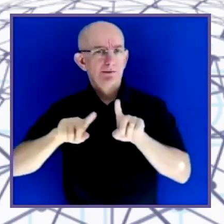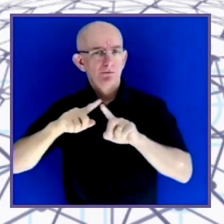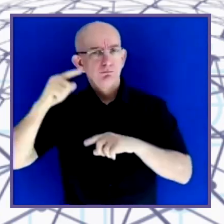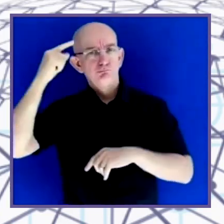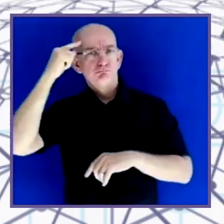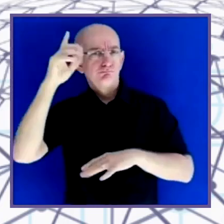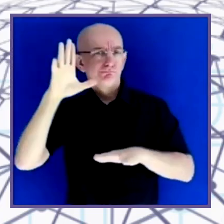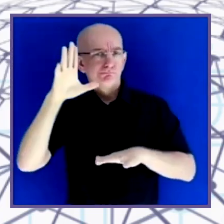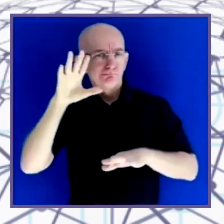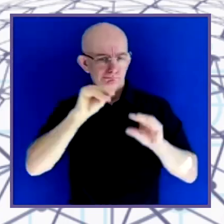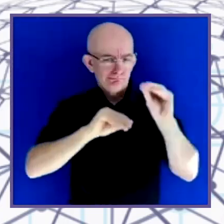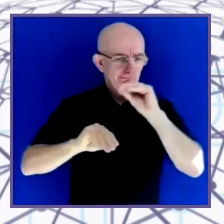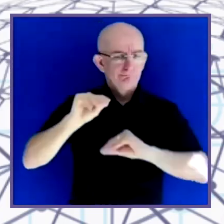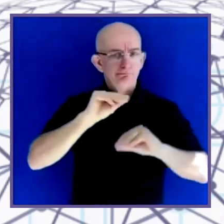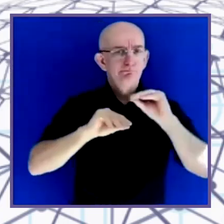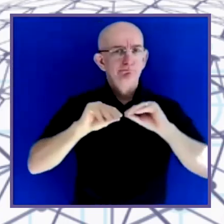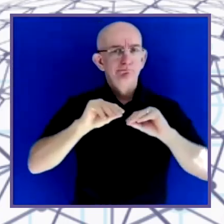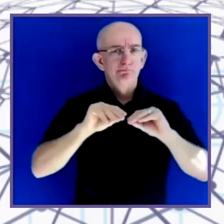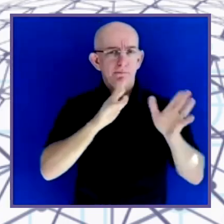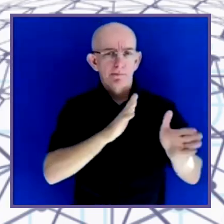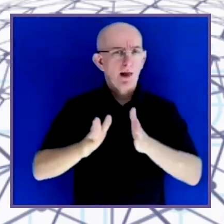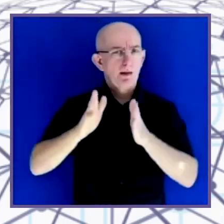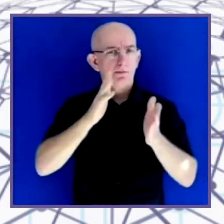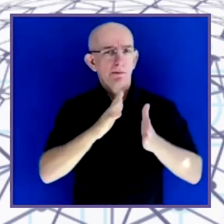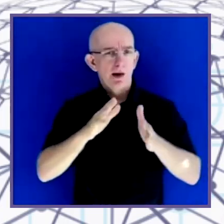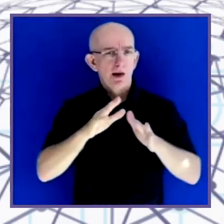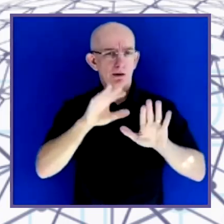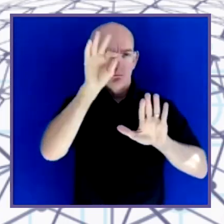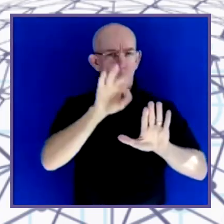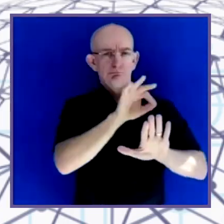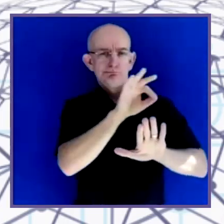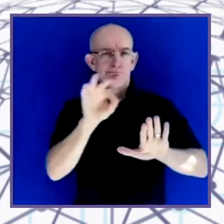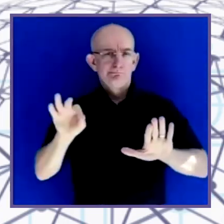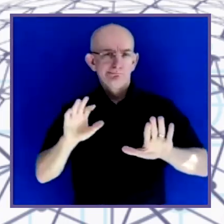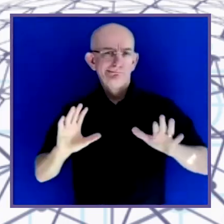we live in. But how about the choice architecture that we need to give to the people who we are